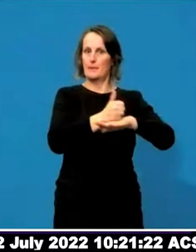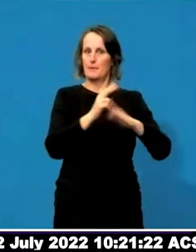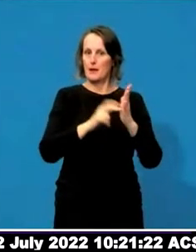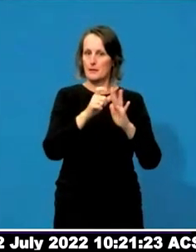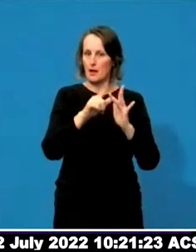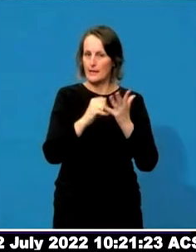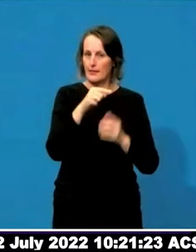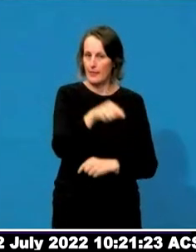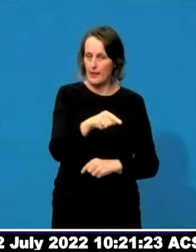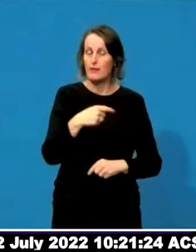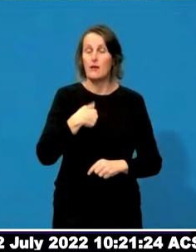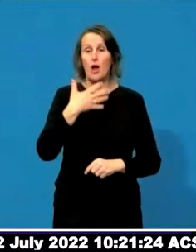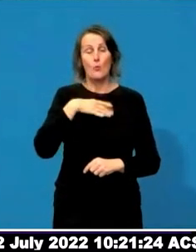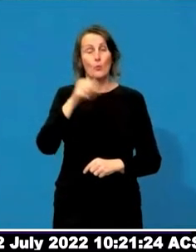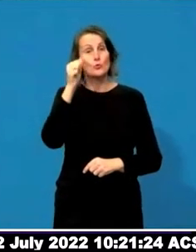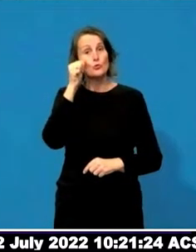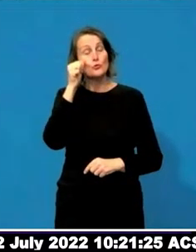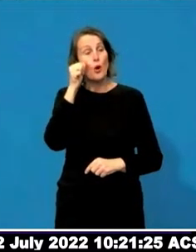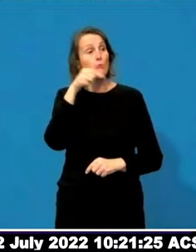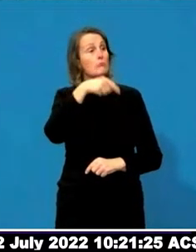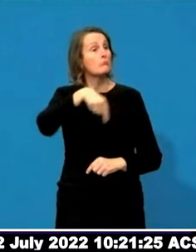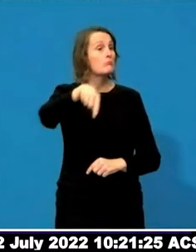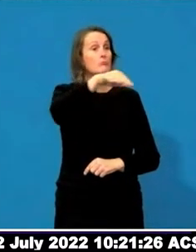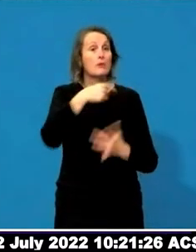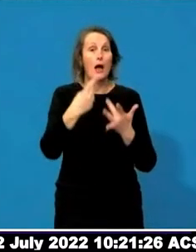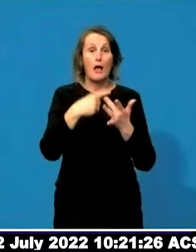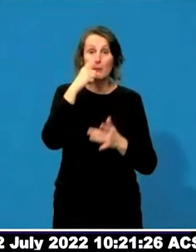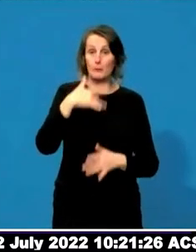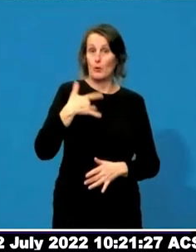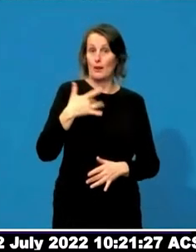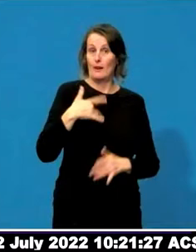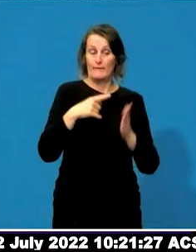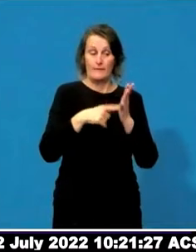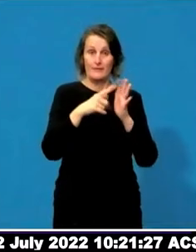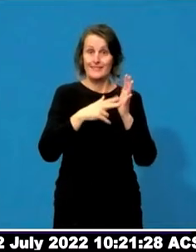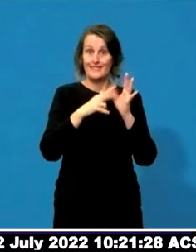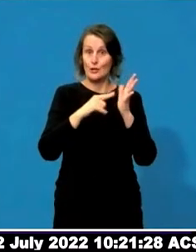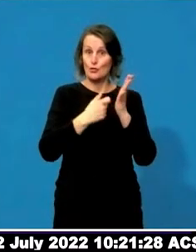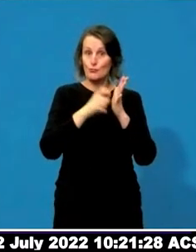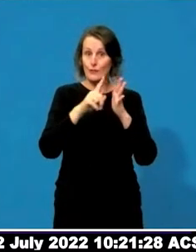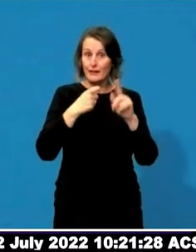other people in Tennant Creek who have to use a scooter or a wheelchair.